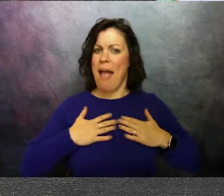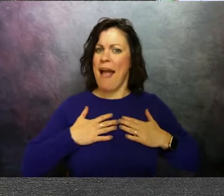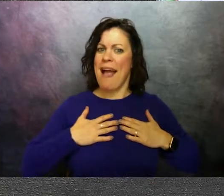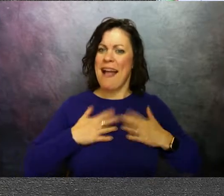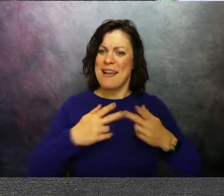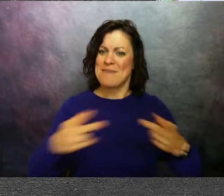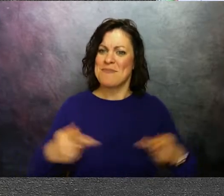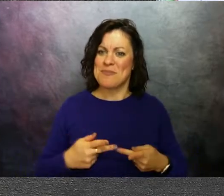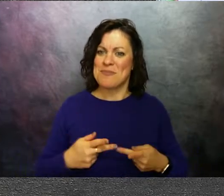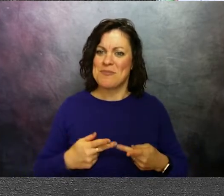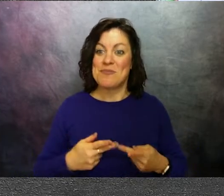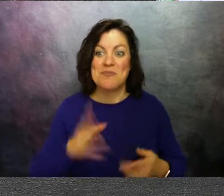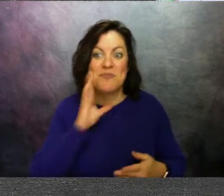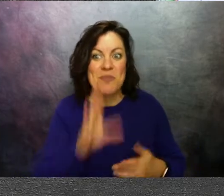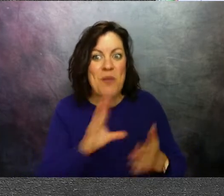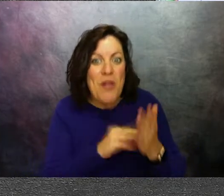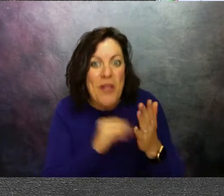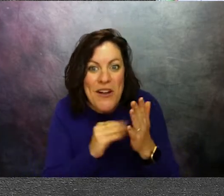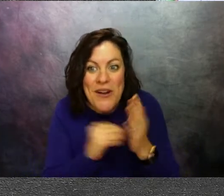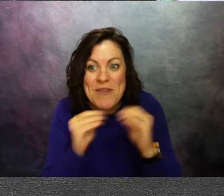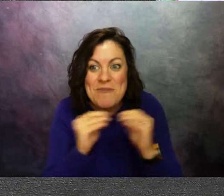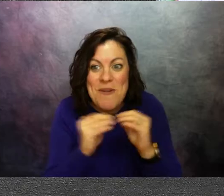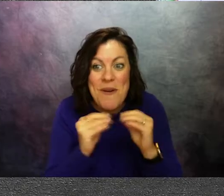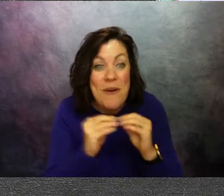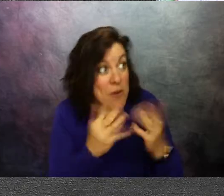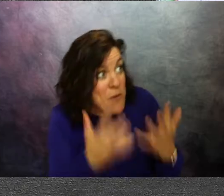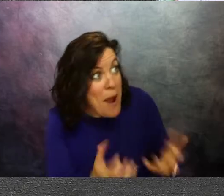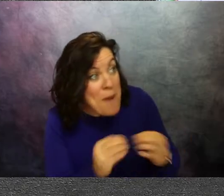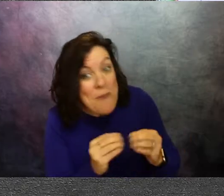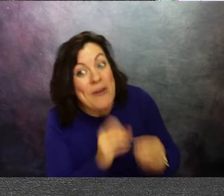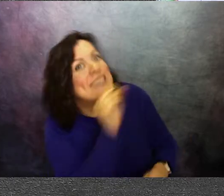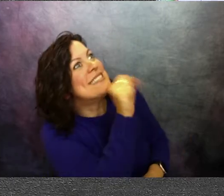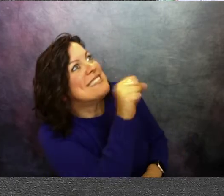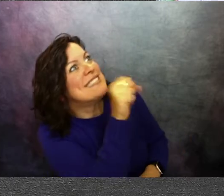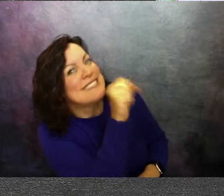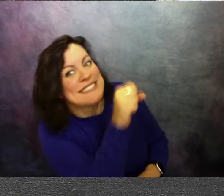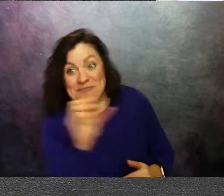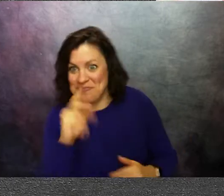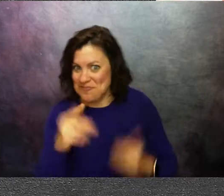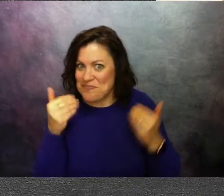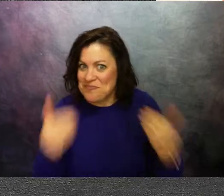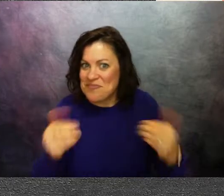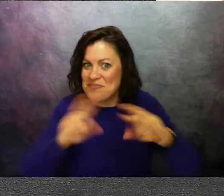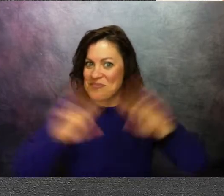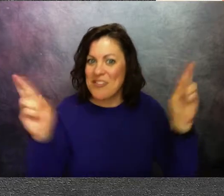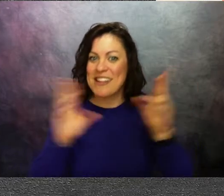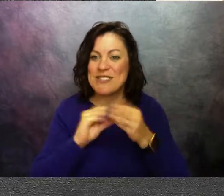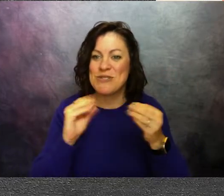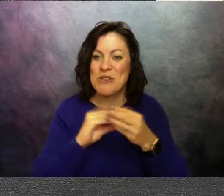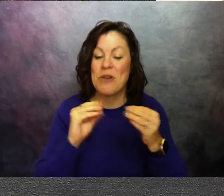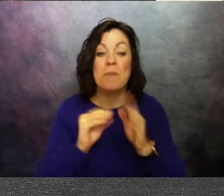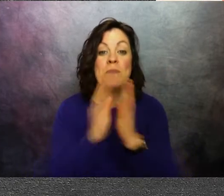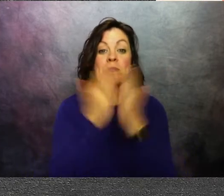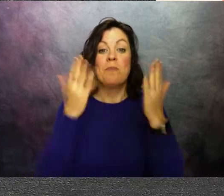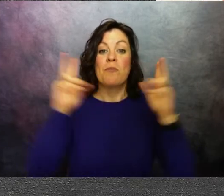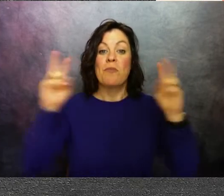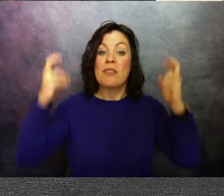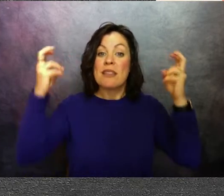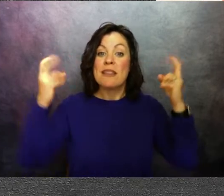So would you like to find out more about that? Yeah. Let's read our story. This is our book today.